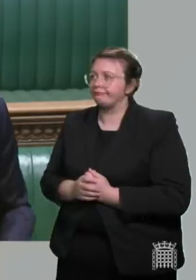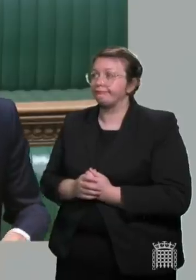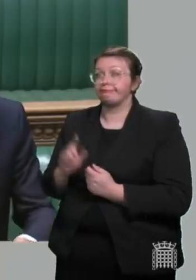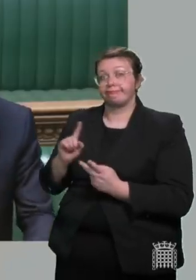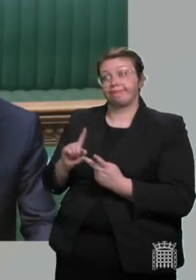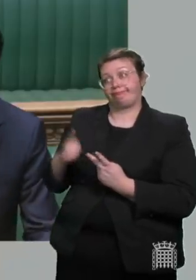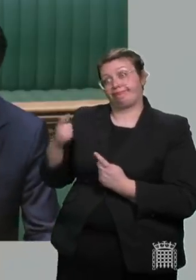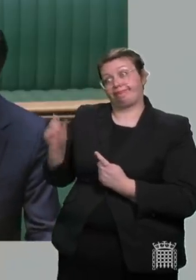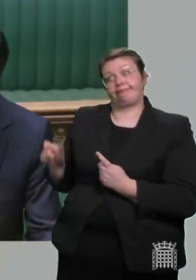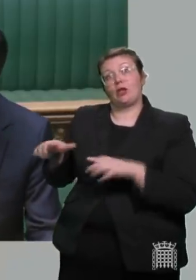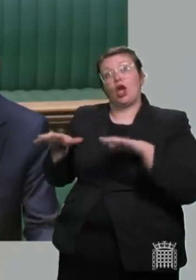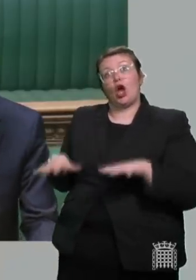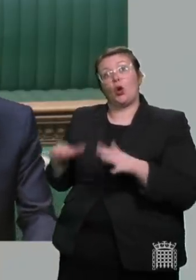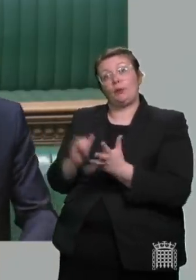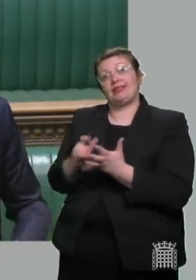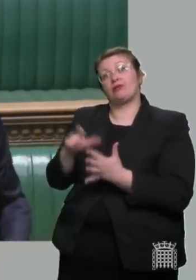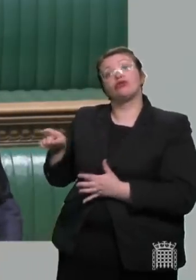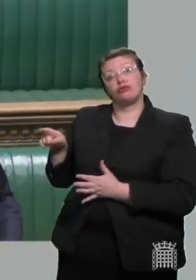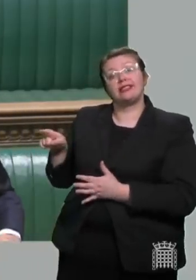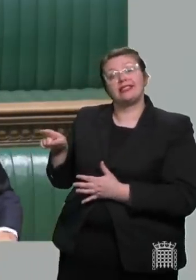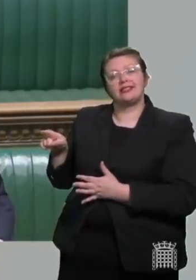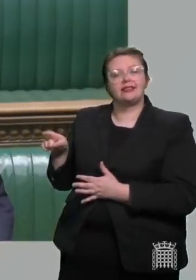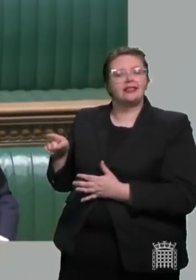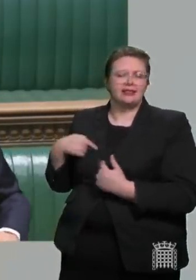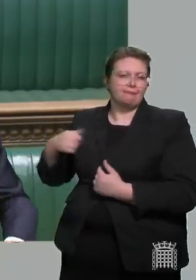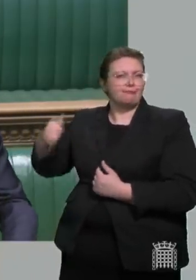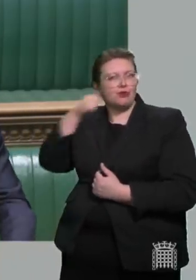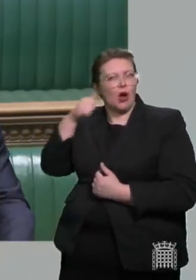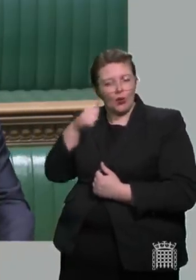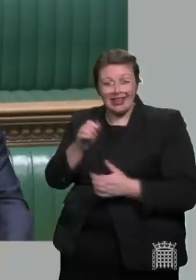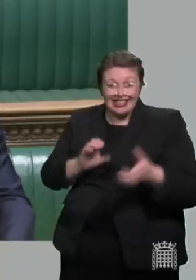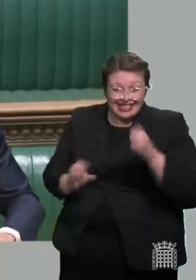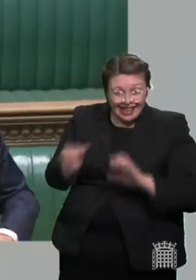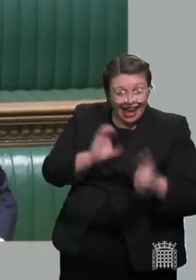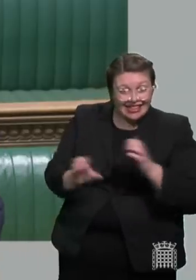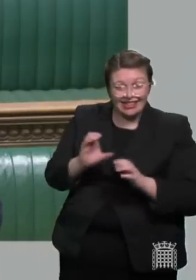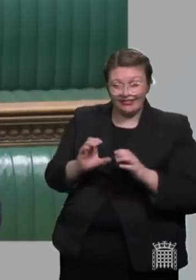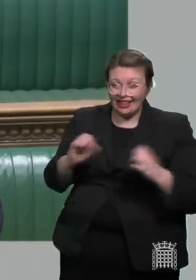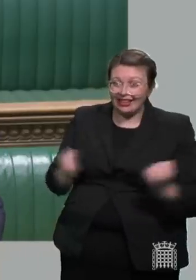knows that a scientific superpower needs scientific superstars, so together we are